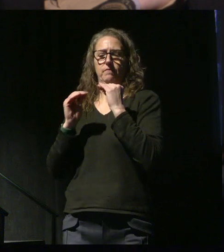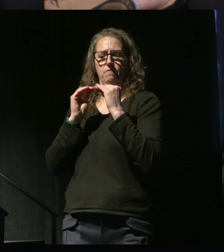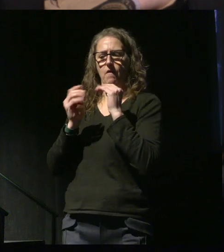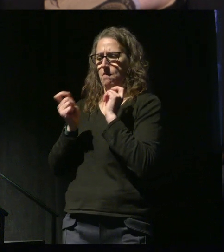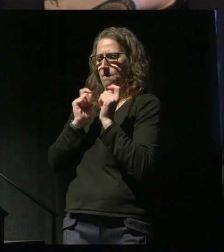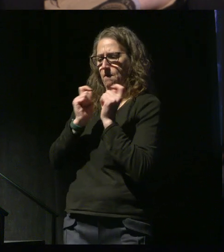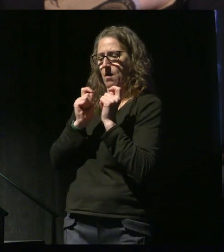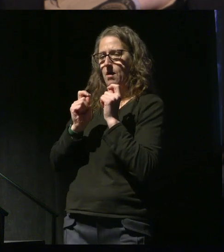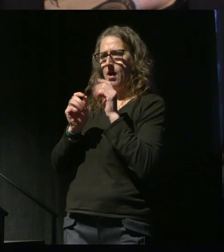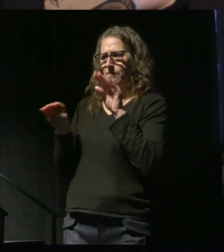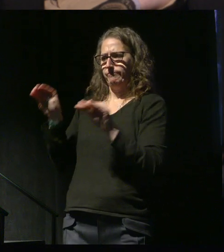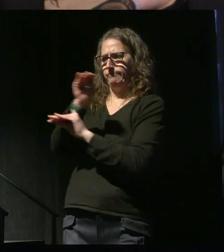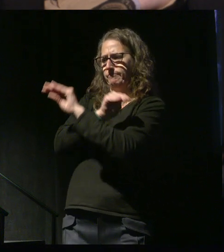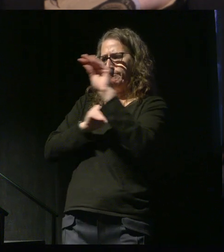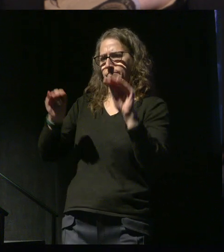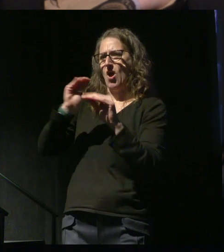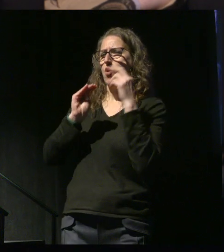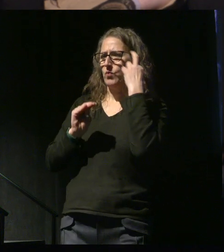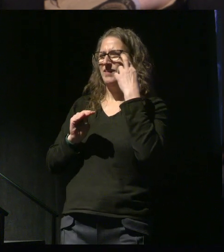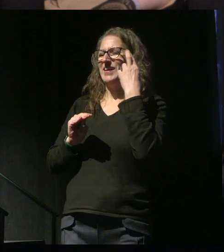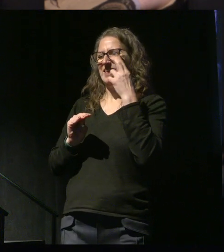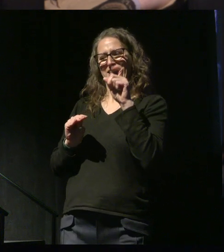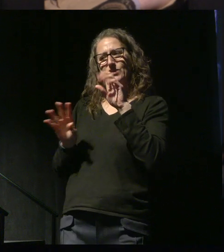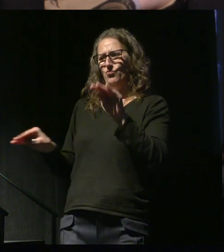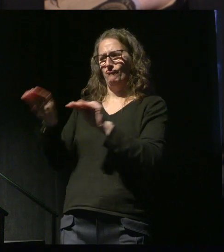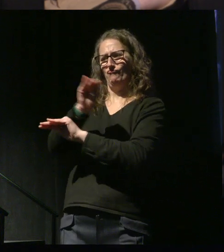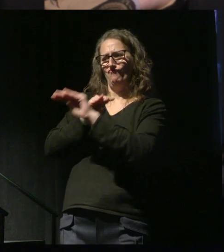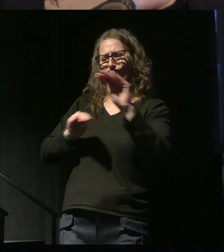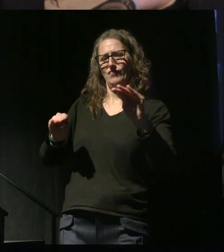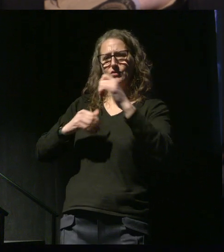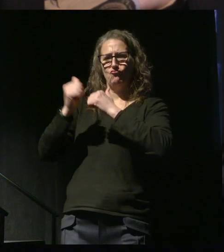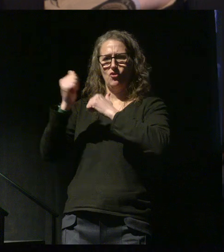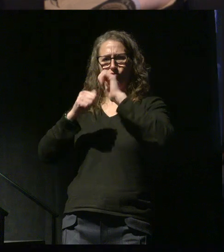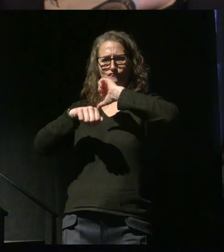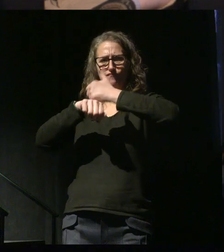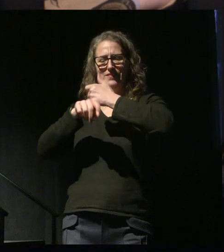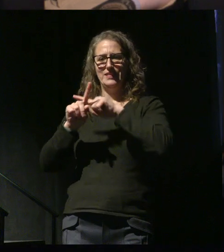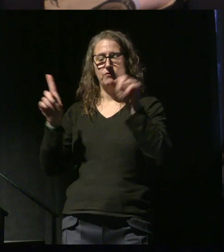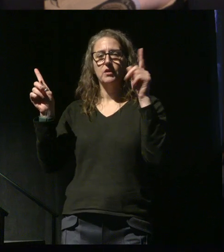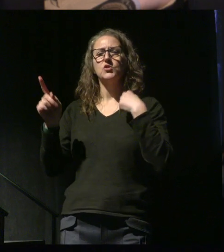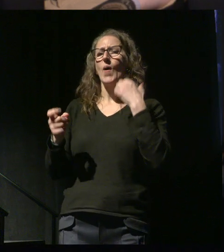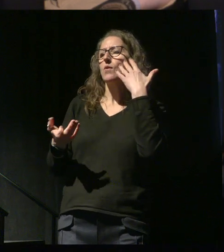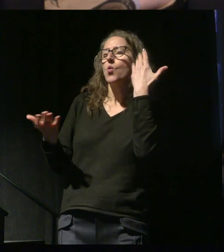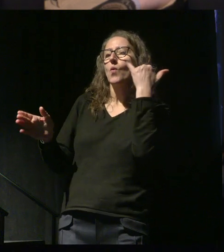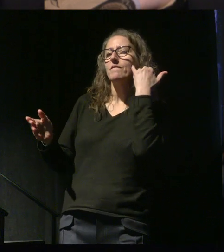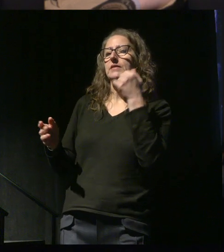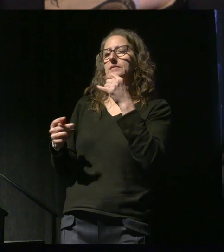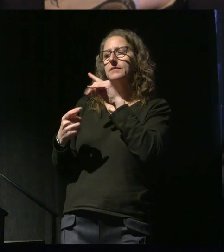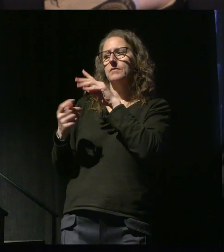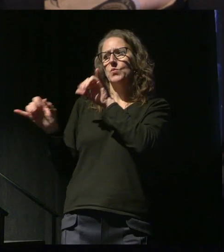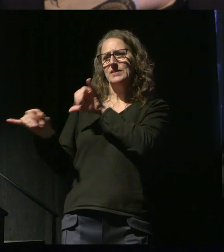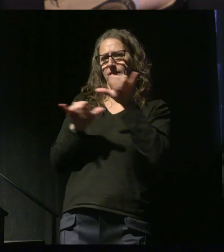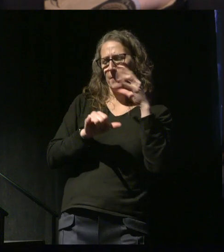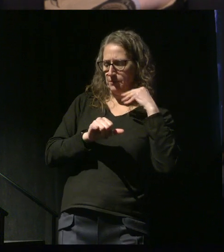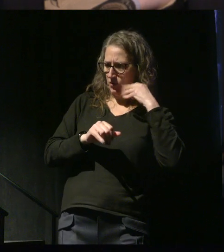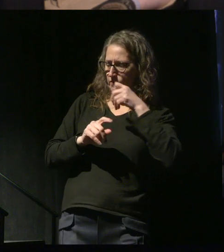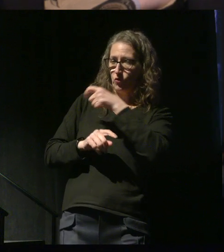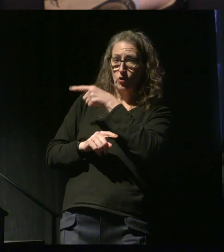to be restructured. I didn't know if there was something similar to that for you, or if you knew from the outset the shape that it would take.